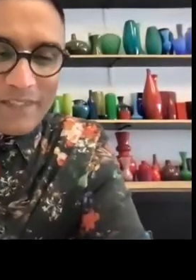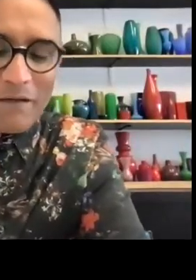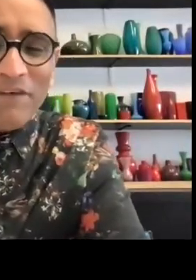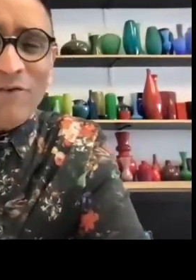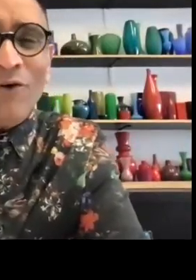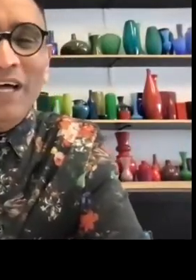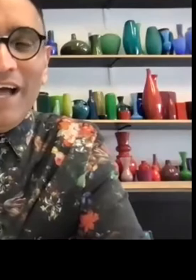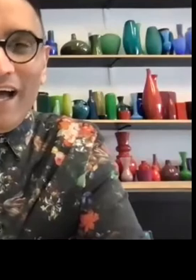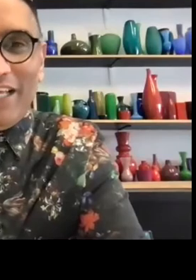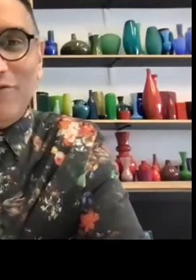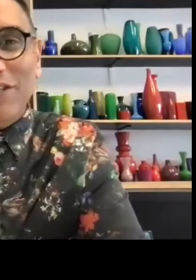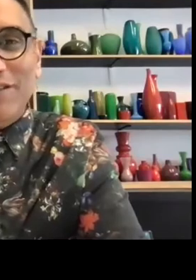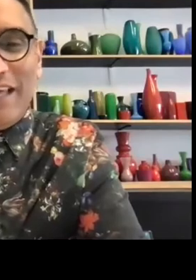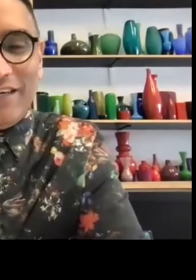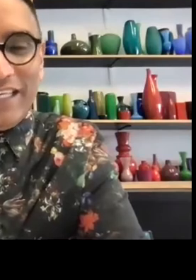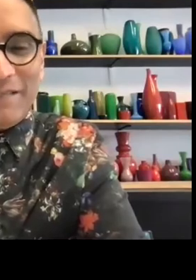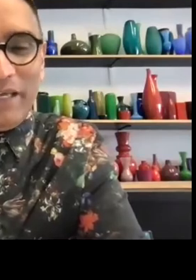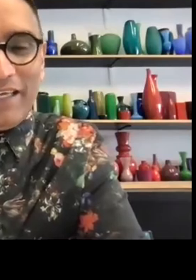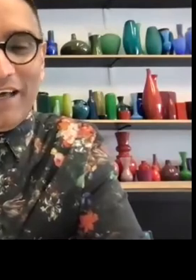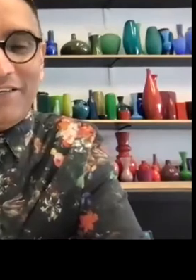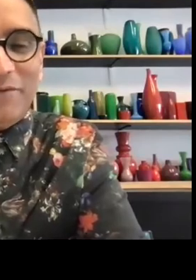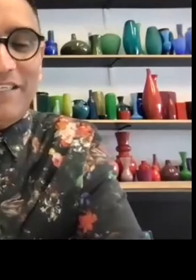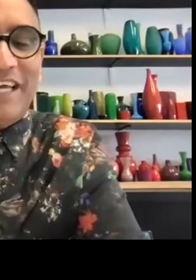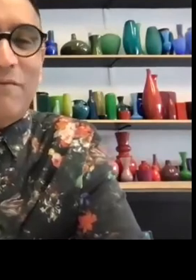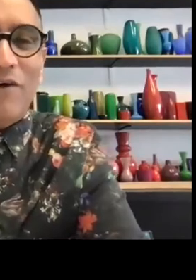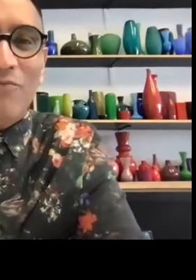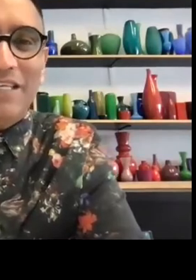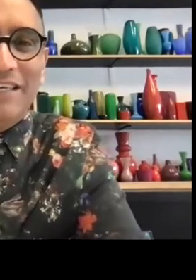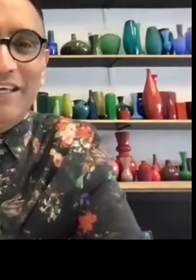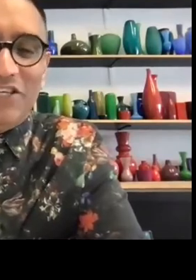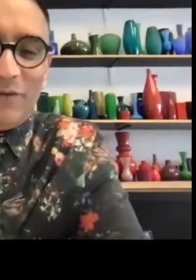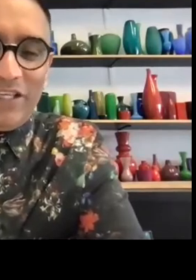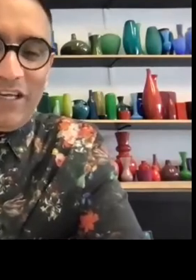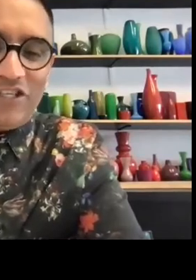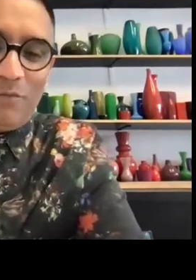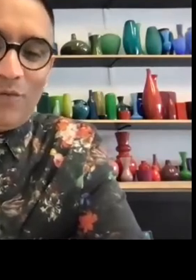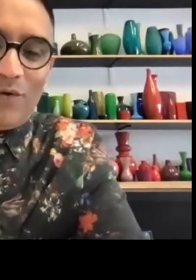before i introduce our guest speaker i do want to take a moment to acknowledge the murang and